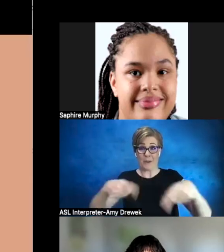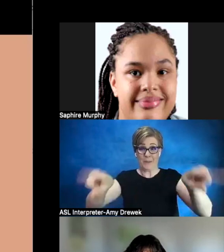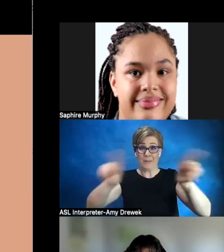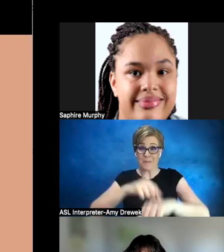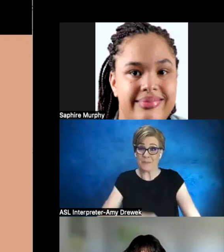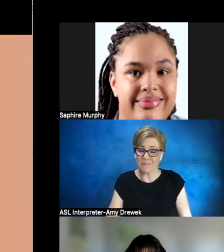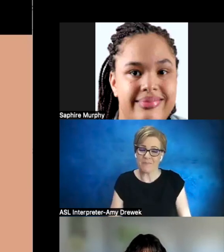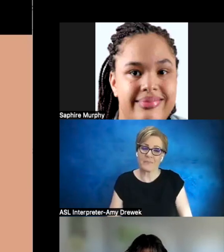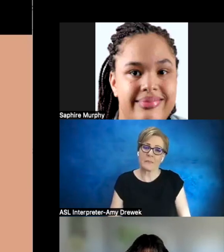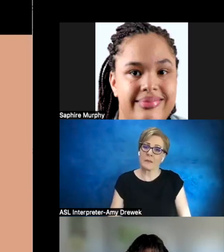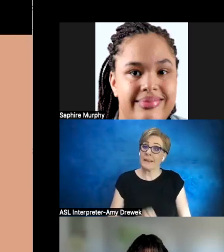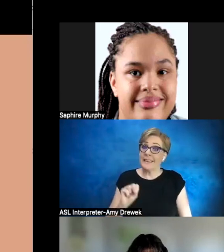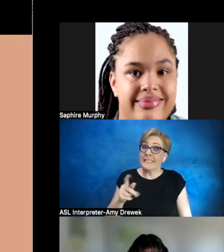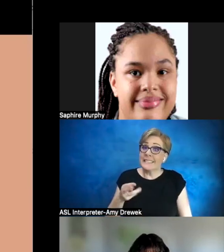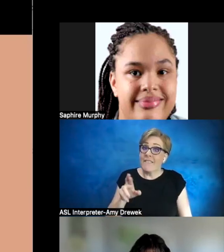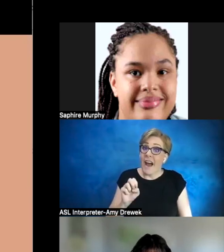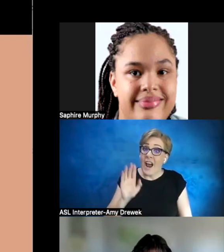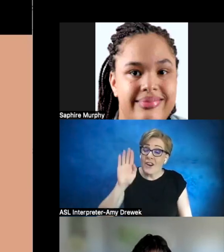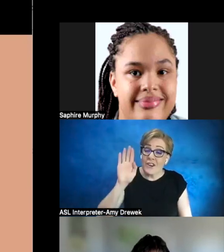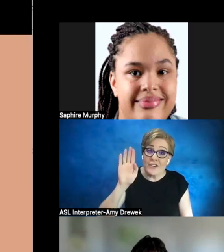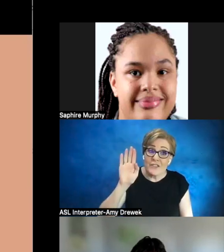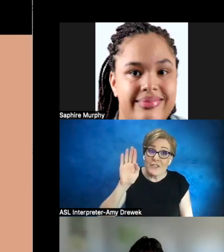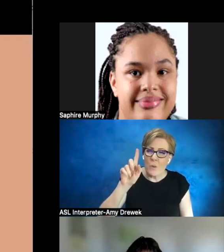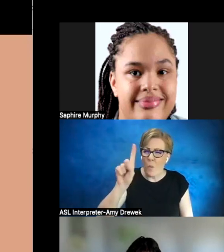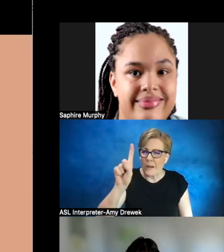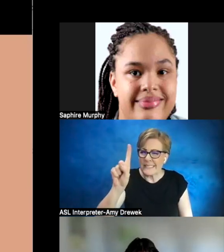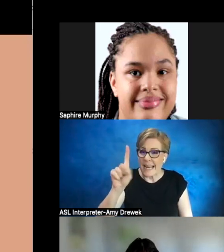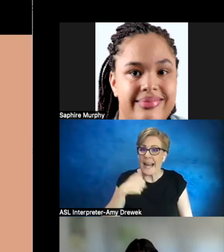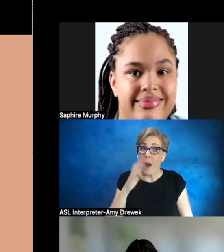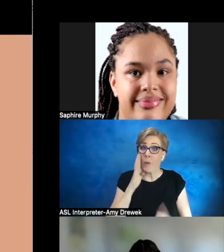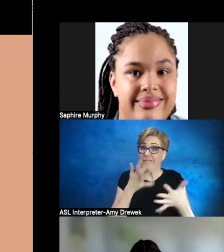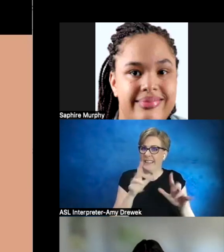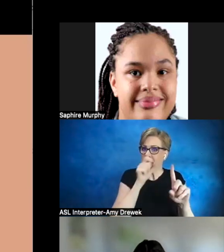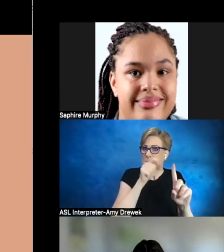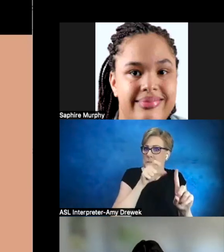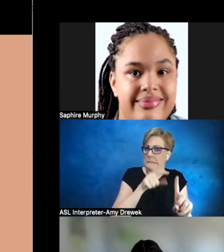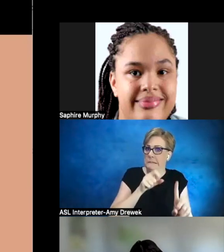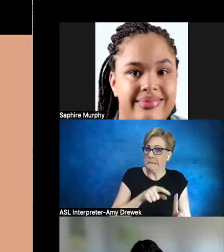Saphire, I see your hand's raised. I'm going to get to you when I'm done with these bullets, but I just wanted to let you know that I see it.